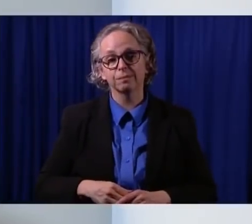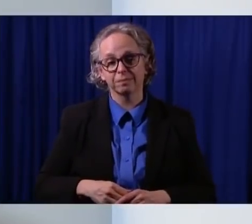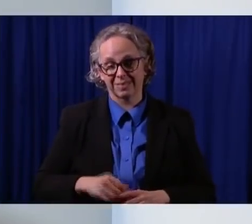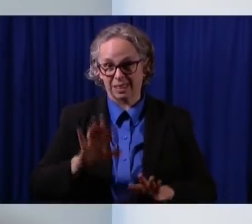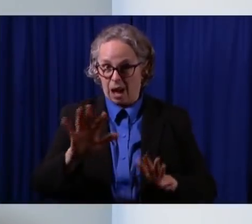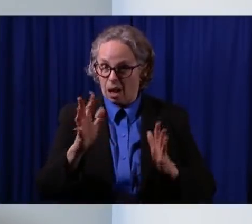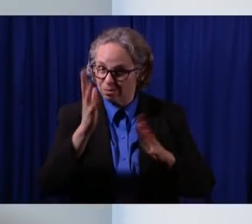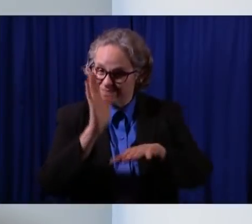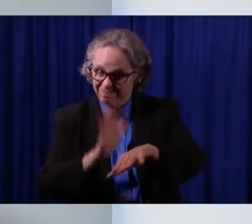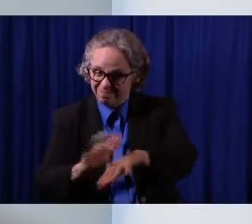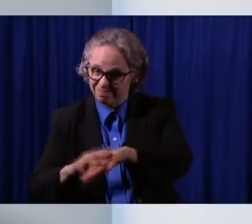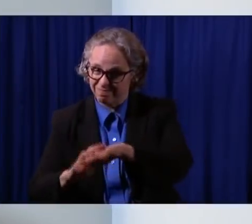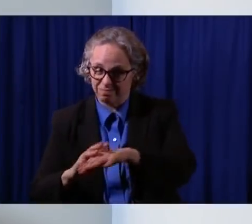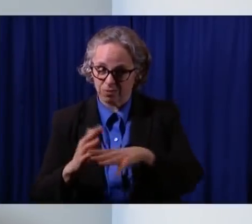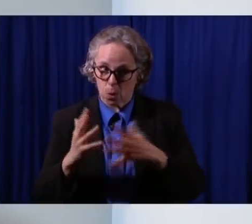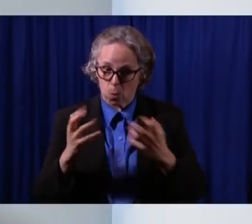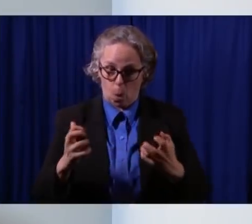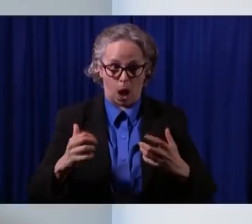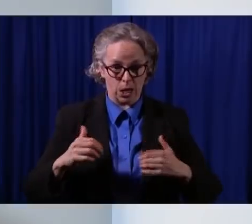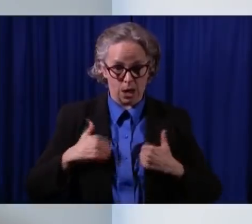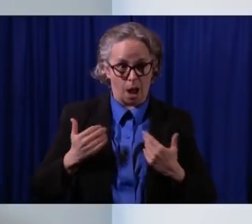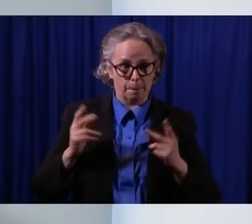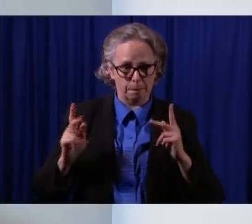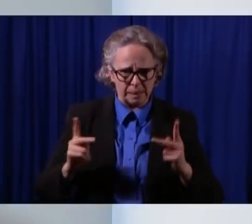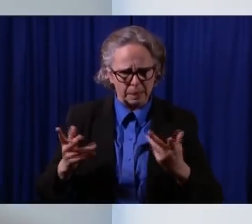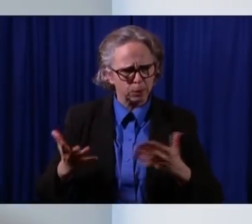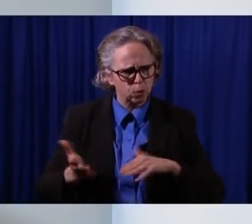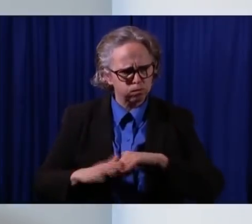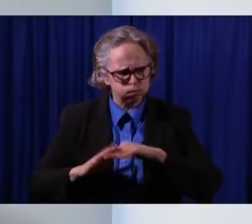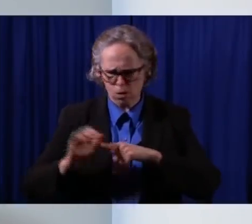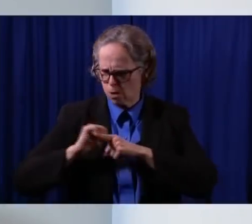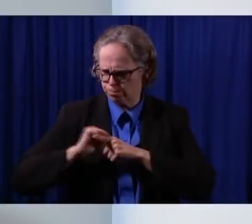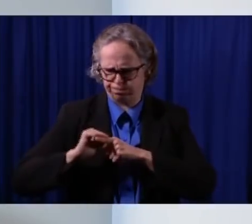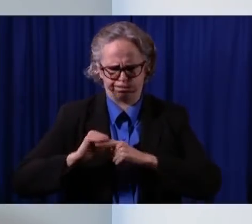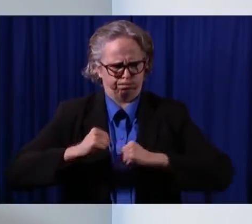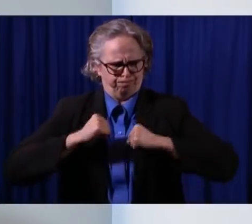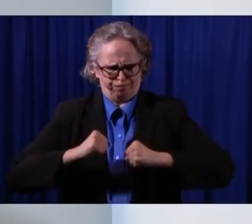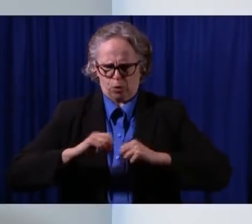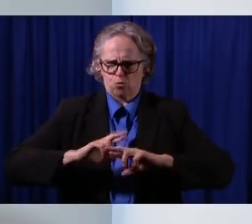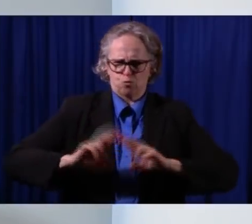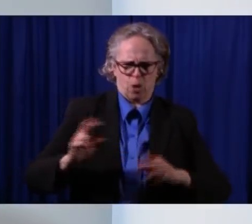FOR PHASE 2 WILL BE JUNE 22nd. THE GOAL IS CLEAR, WE WANT PEOPLE TO CONTINUE,